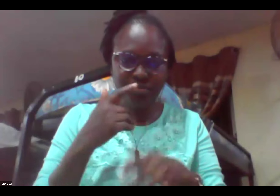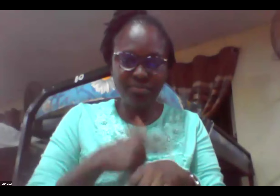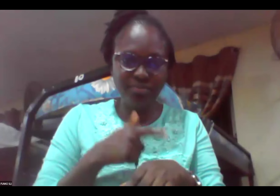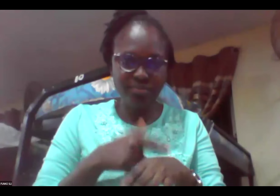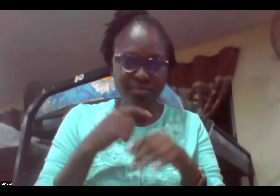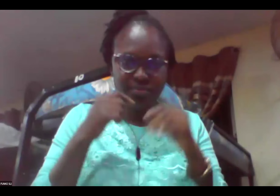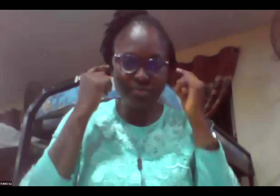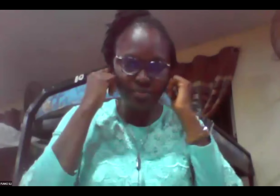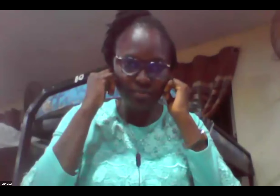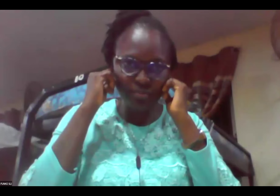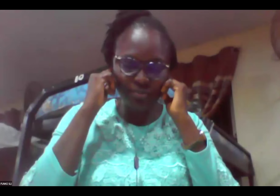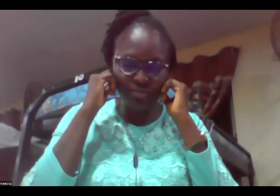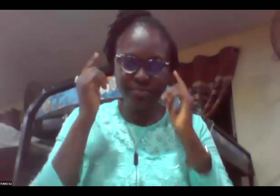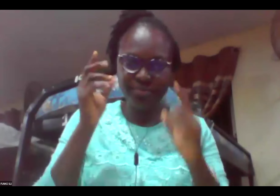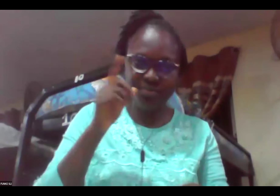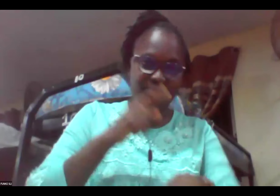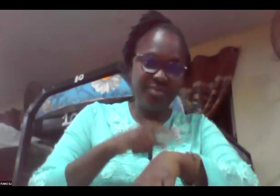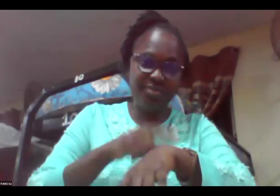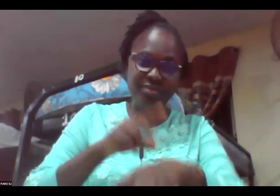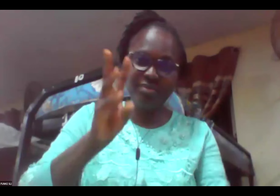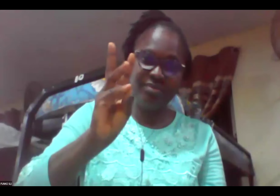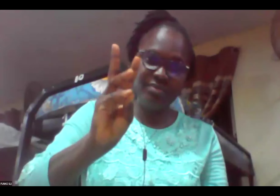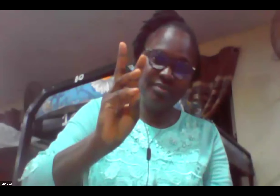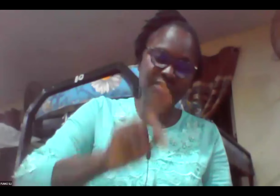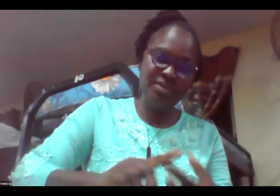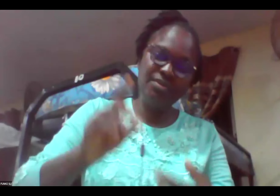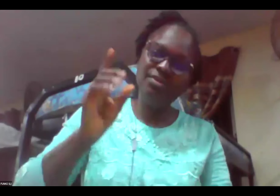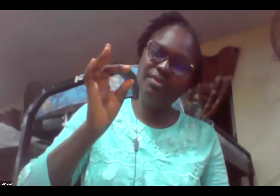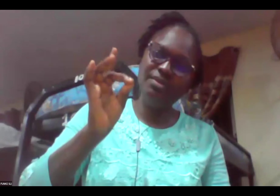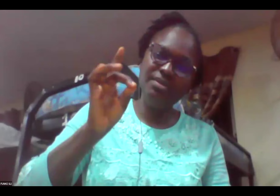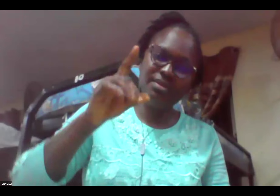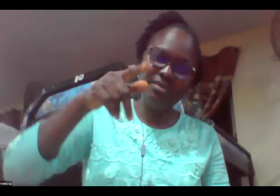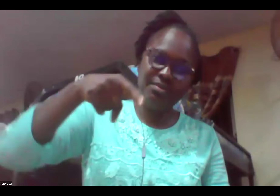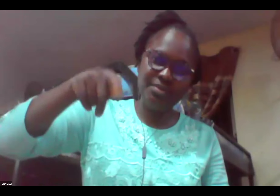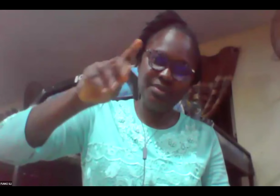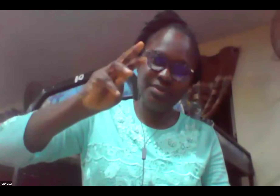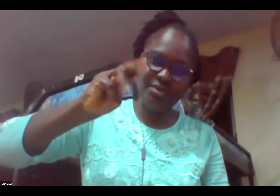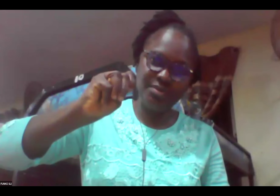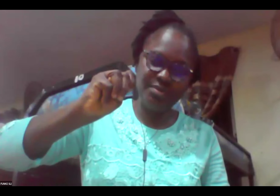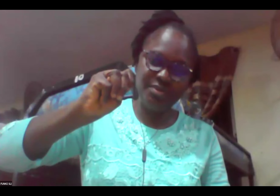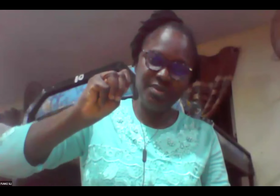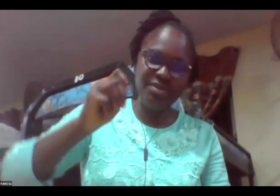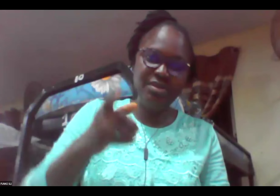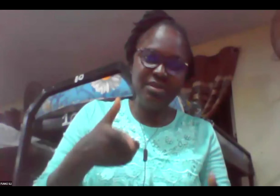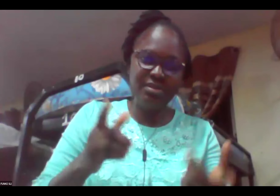sola bakre: Every class is 6 to 8 pm. sola bakre: 6 to 8 pm. Let's try to come in early, so we'll finish early.